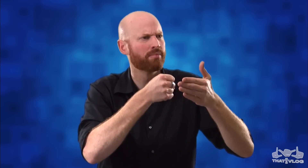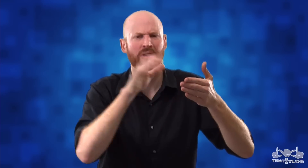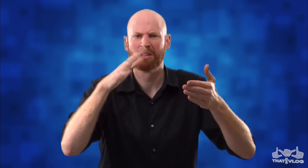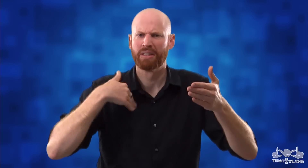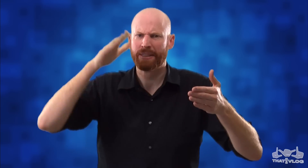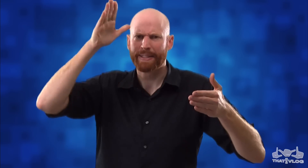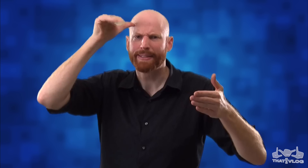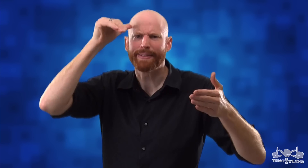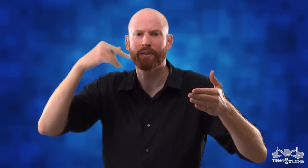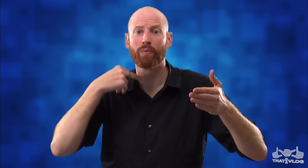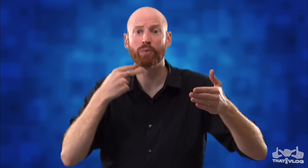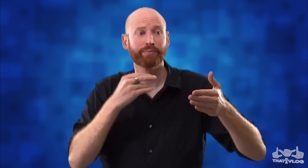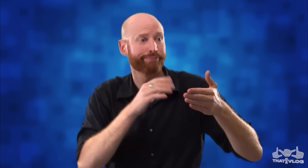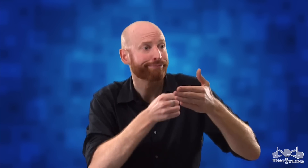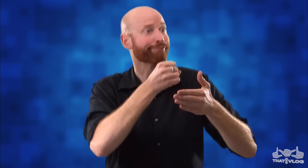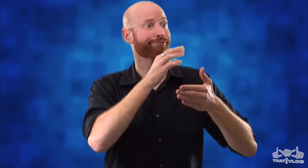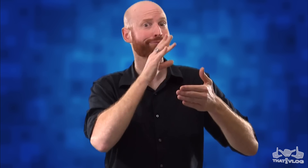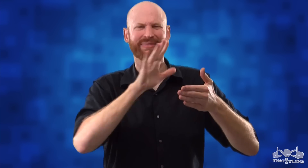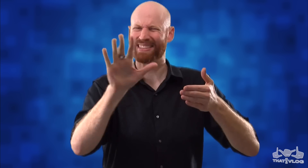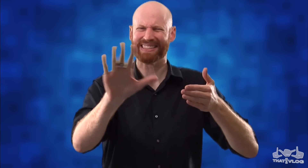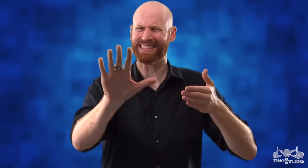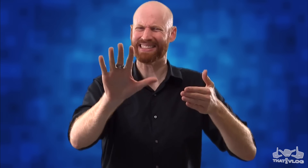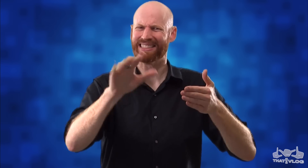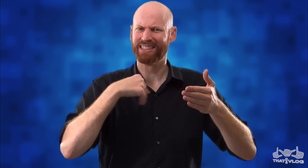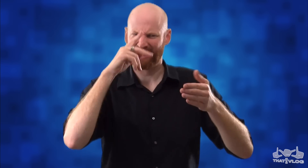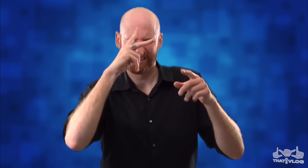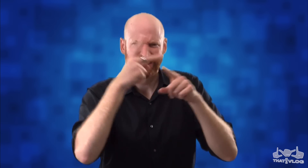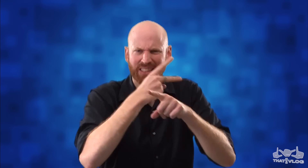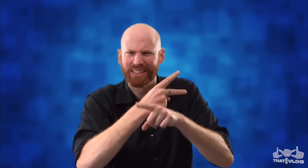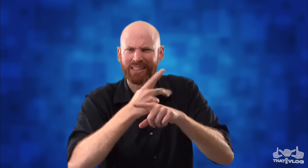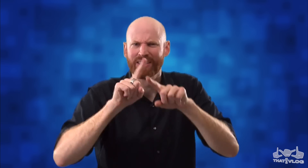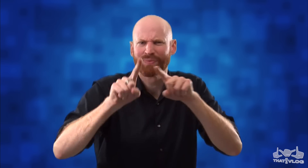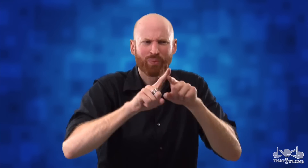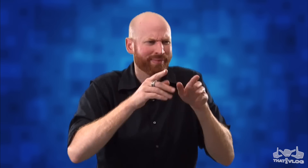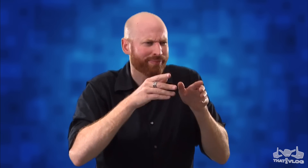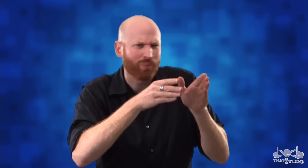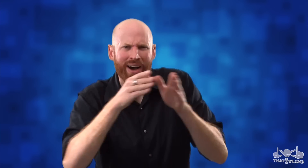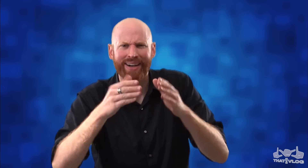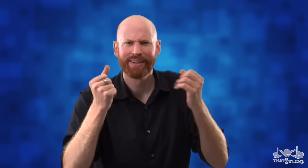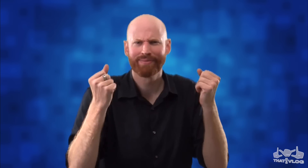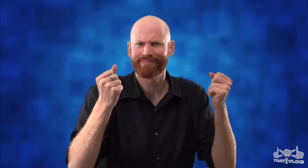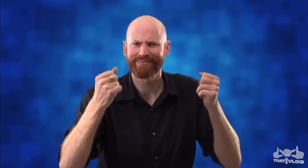that sense of being stuck and not being able to communicate and instead of deciding to speak,